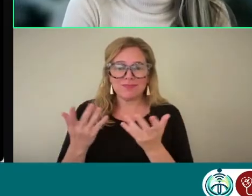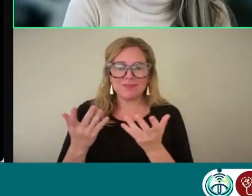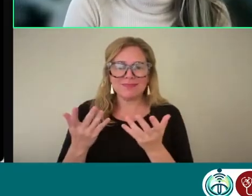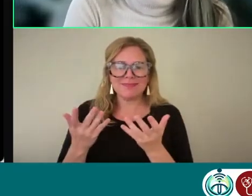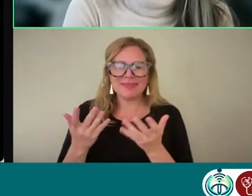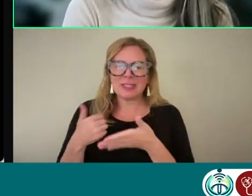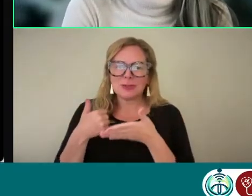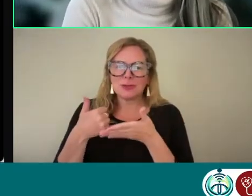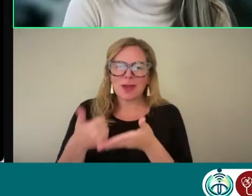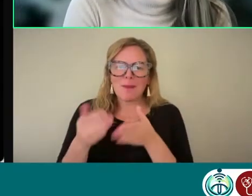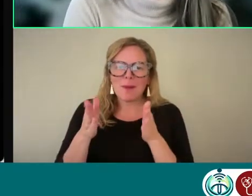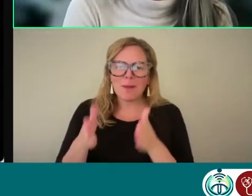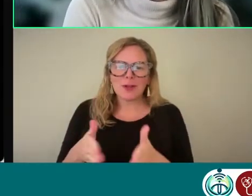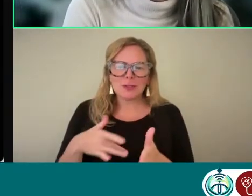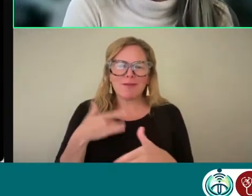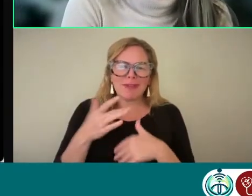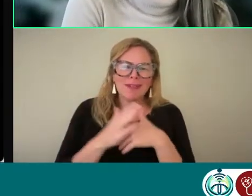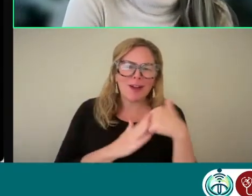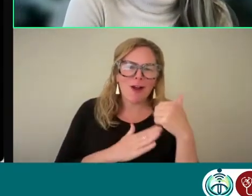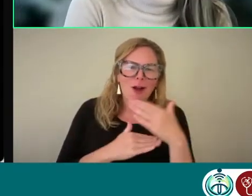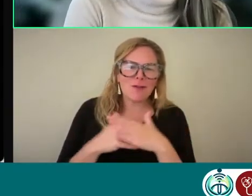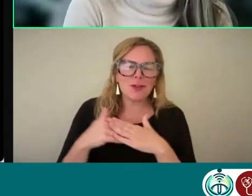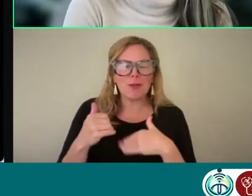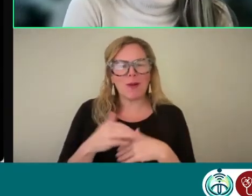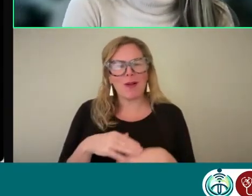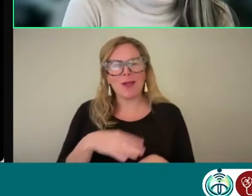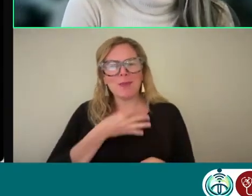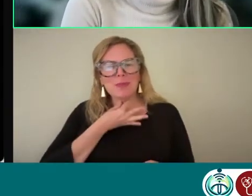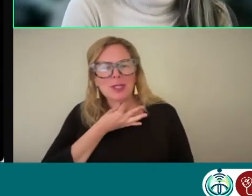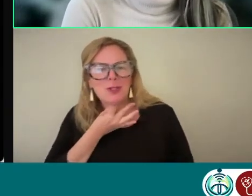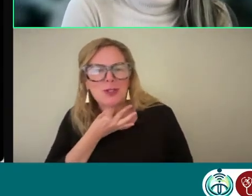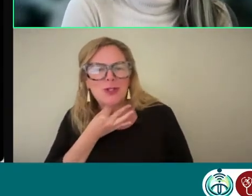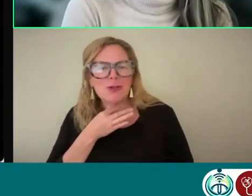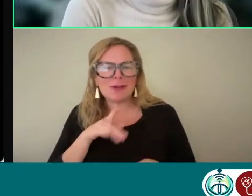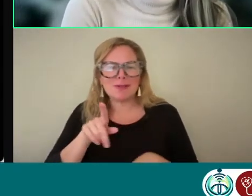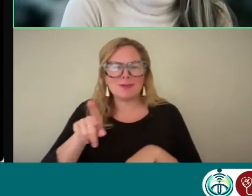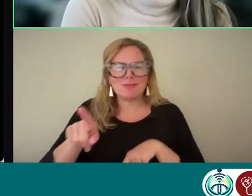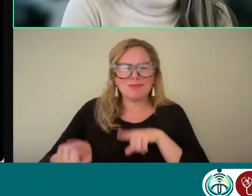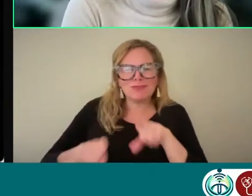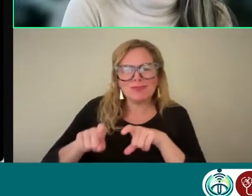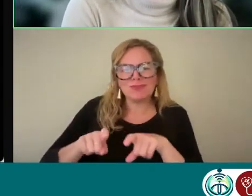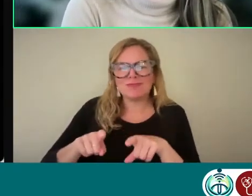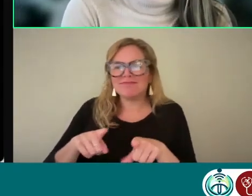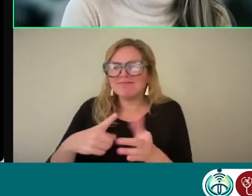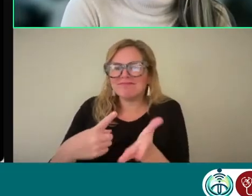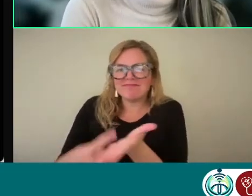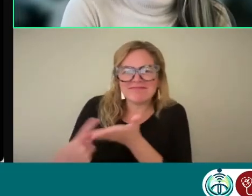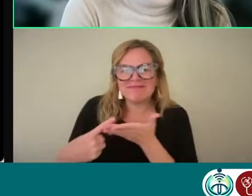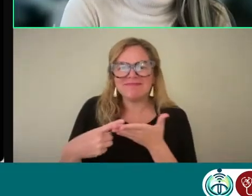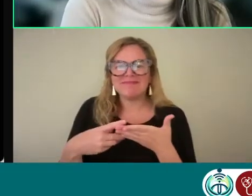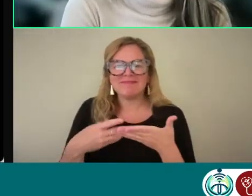be knowledgeable, be curious, ask questions, get to know somebody, be flexible, be empathetic,